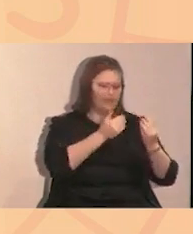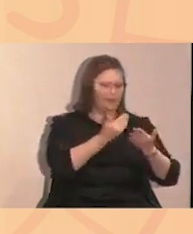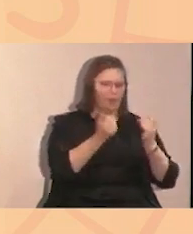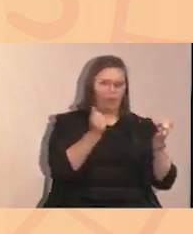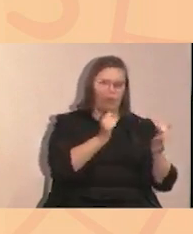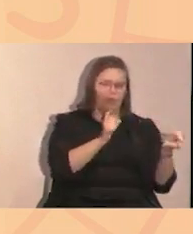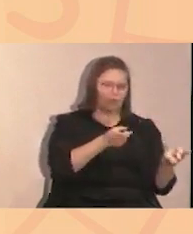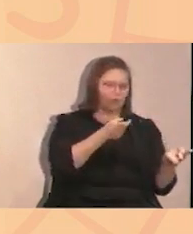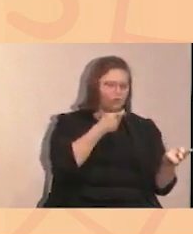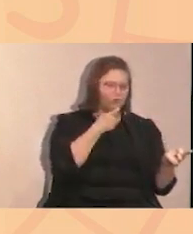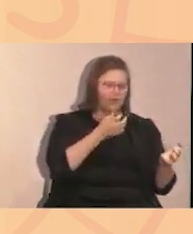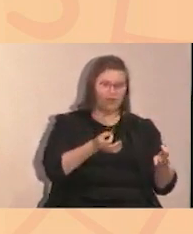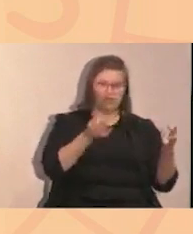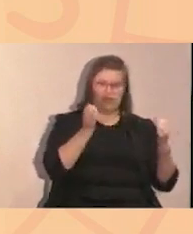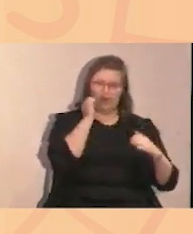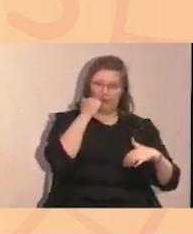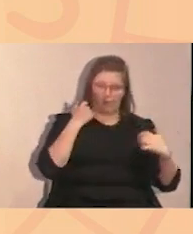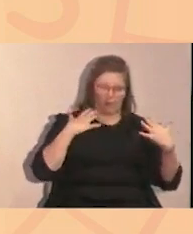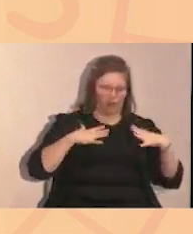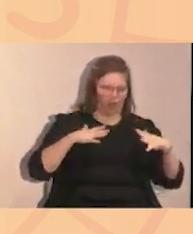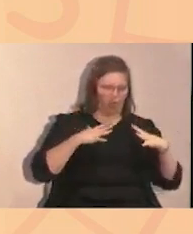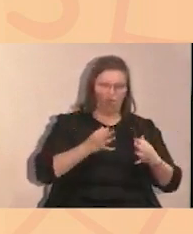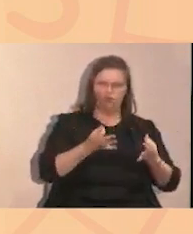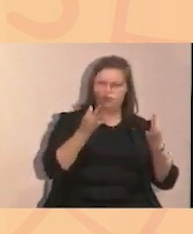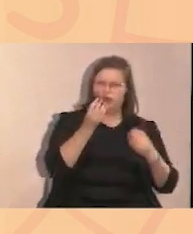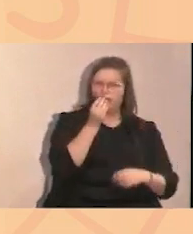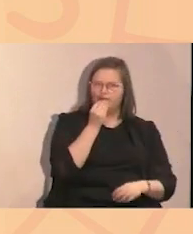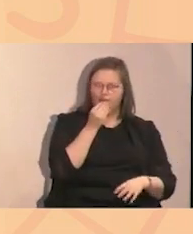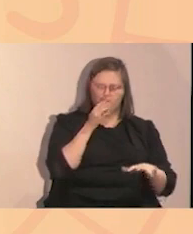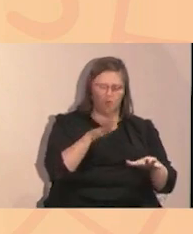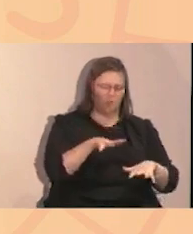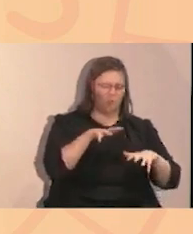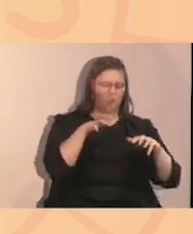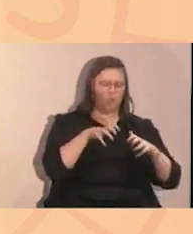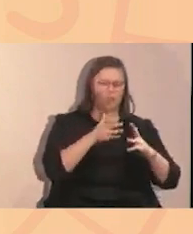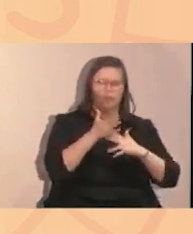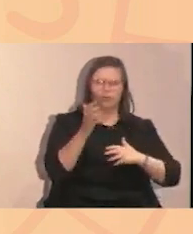no warm clothes, no food to eat, freezing cold winter.